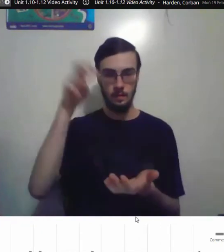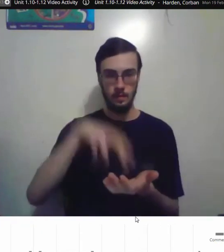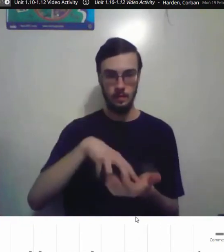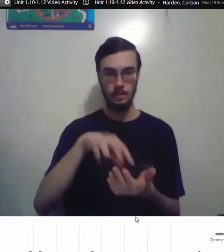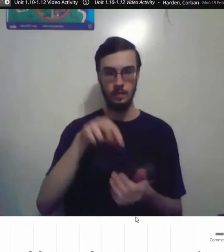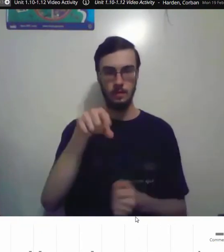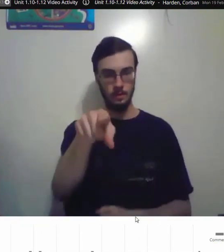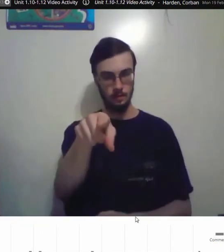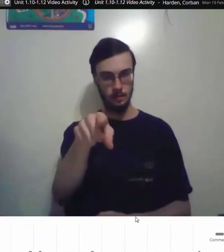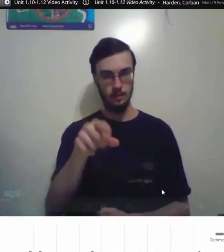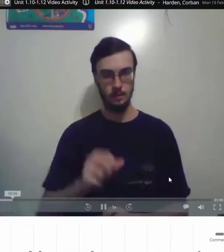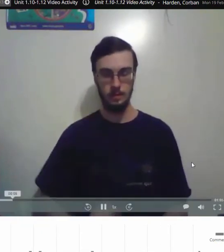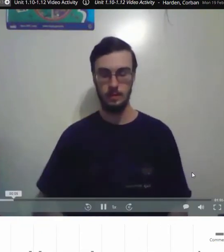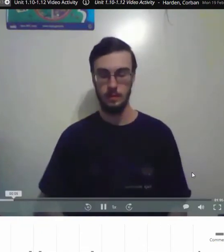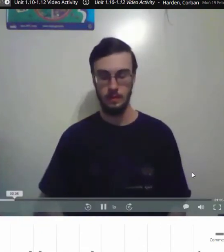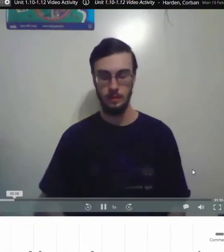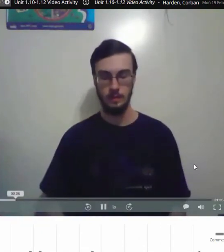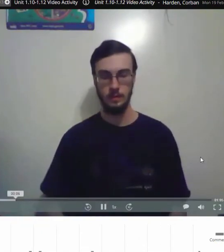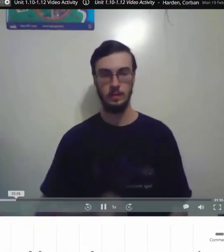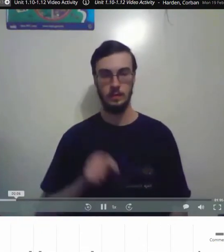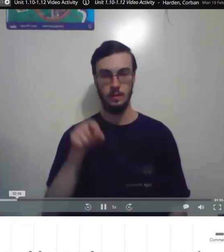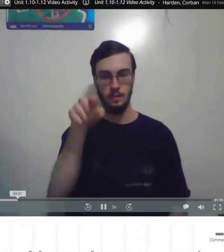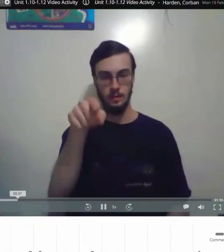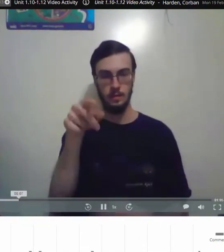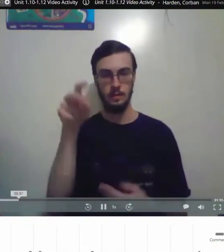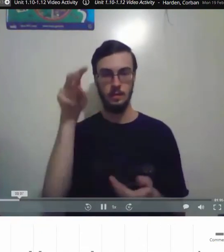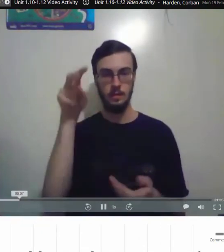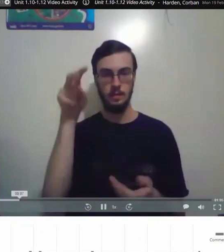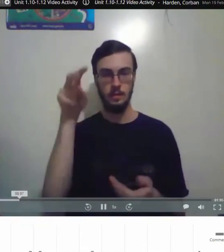And, there's two ways to do that.